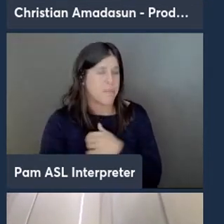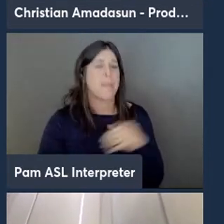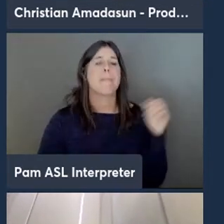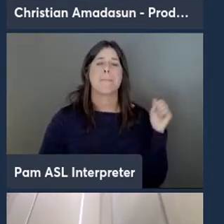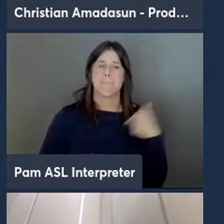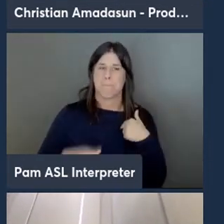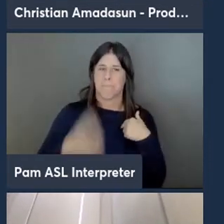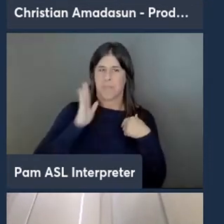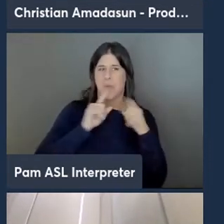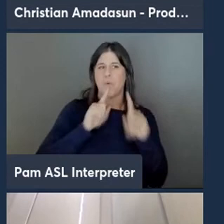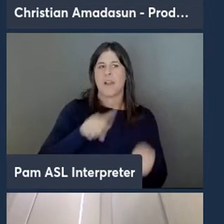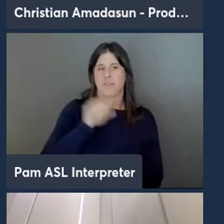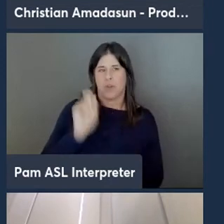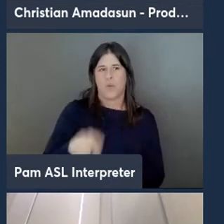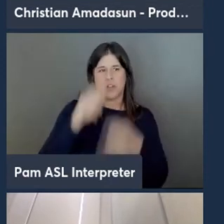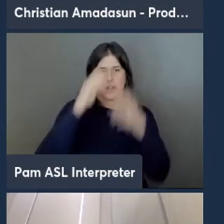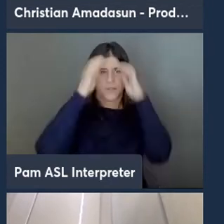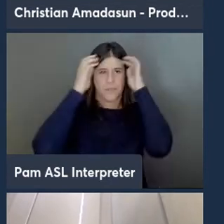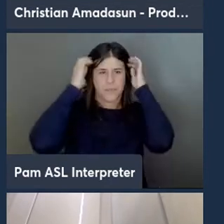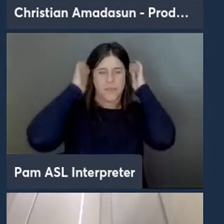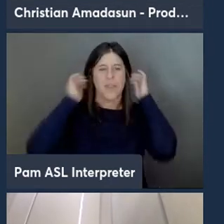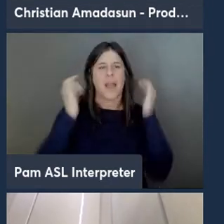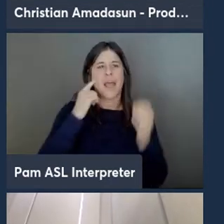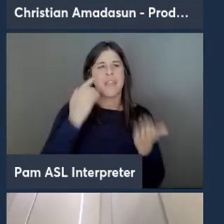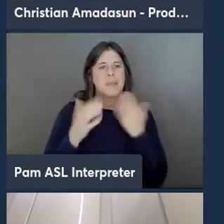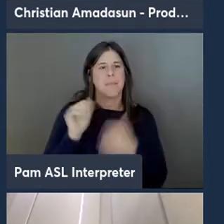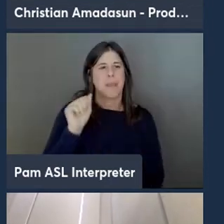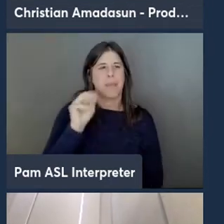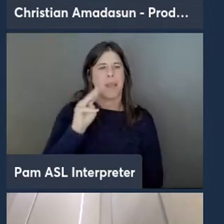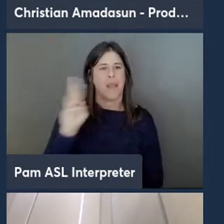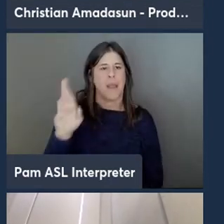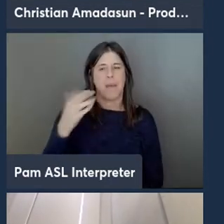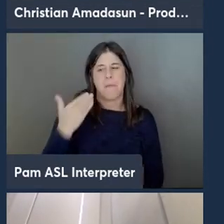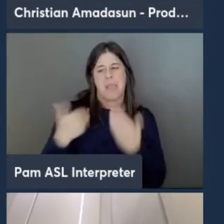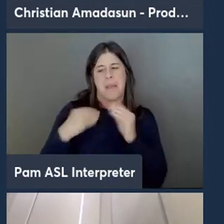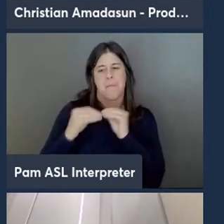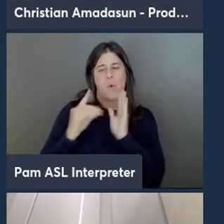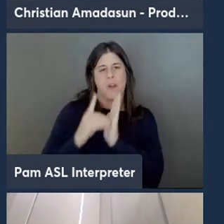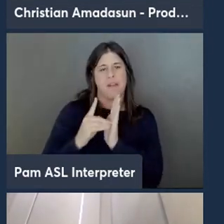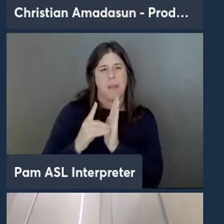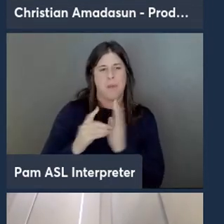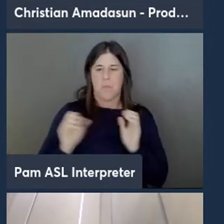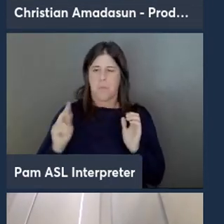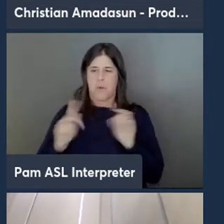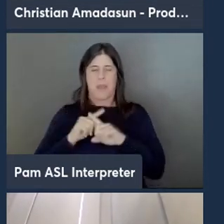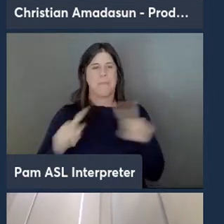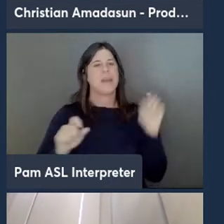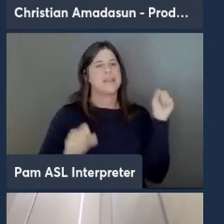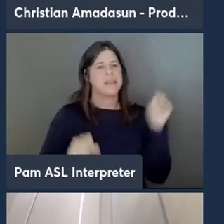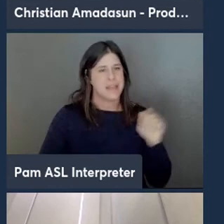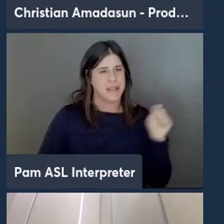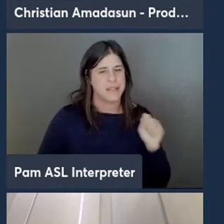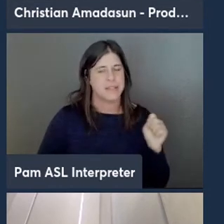I think, Amr might have some more stuff to demo. Okay. Yes, absolutely.